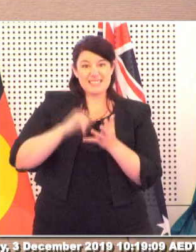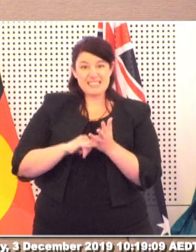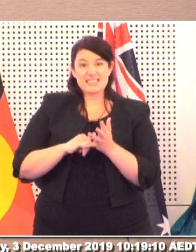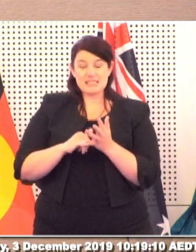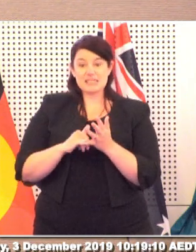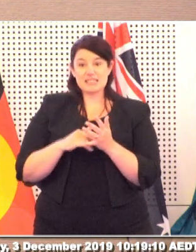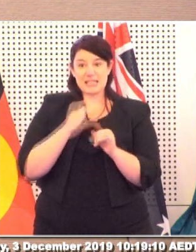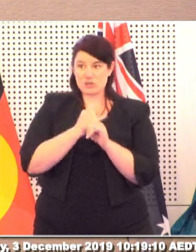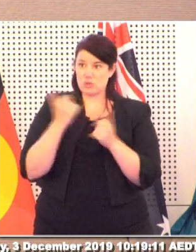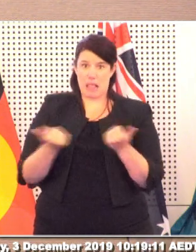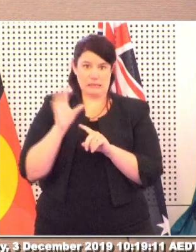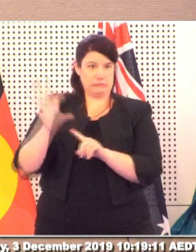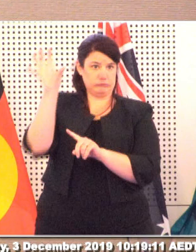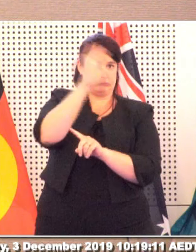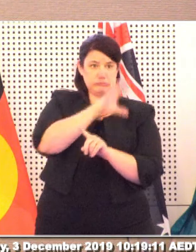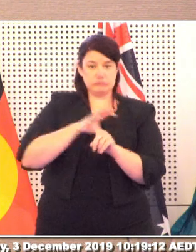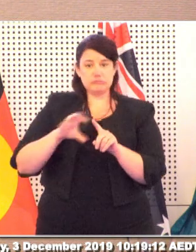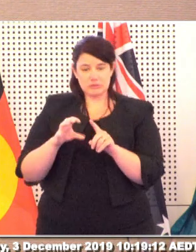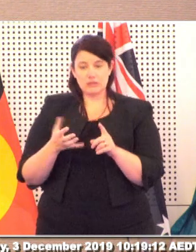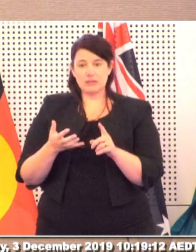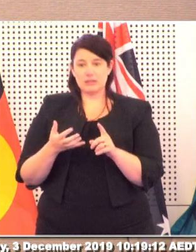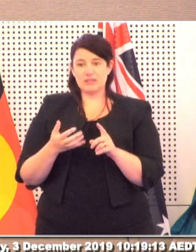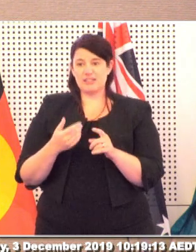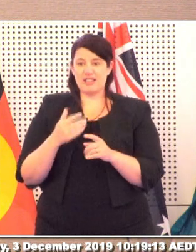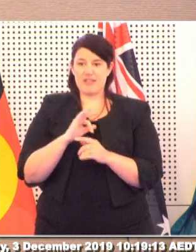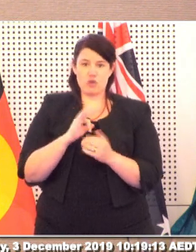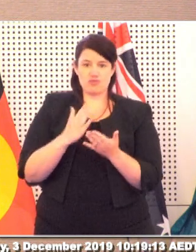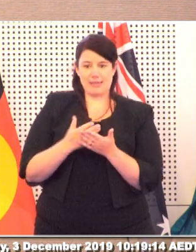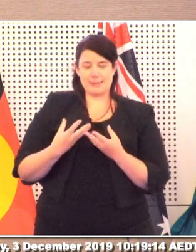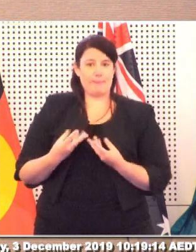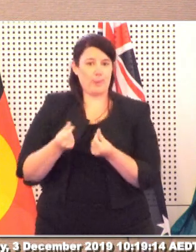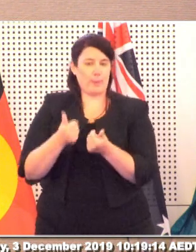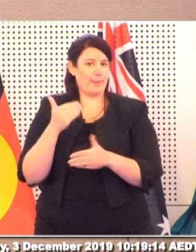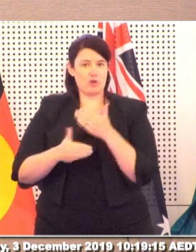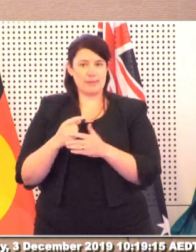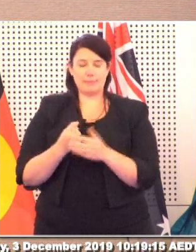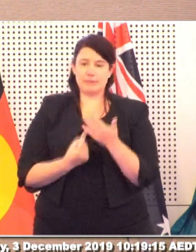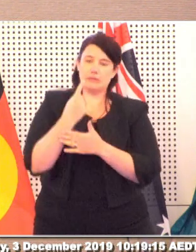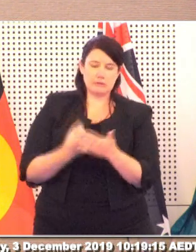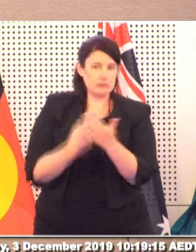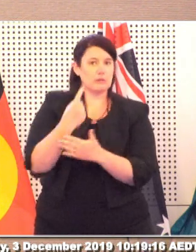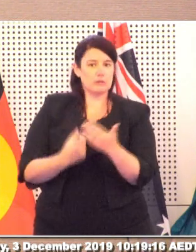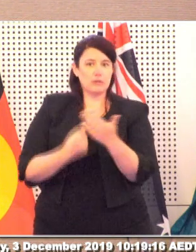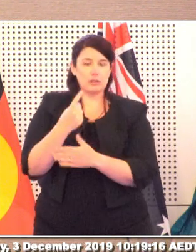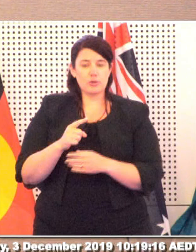there. Some of the barriers include, I guess, first, political barriers.